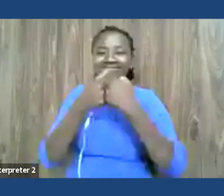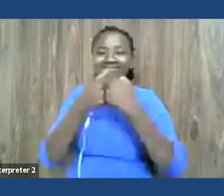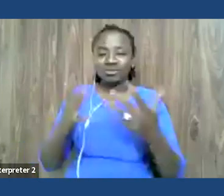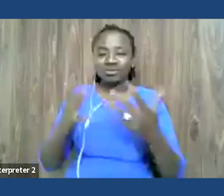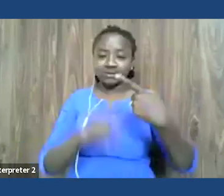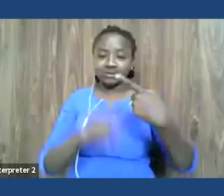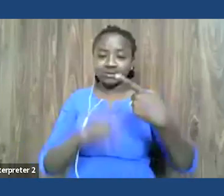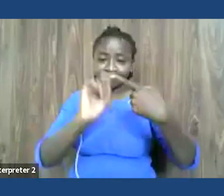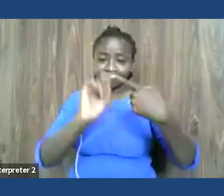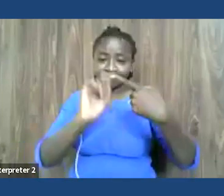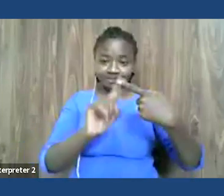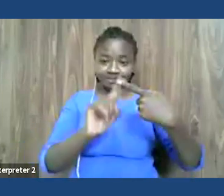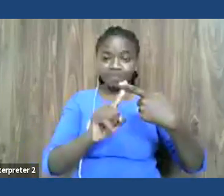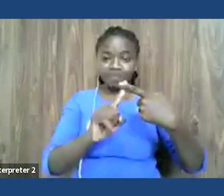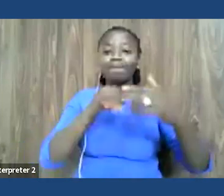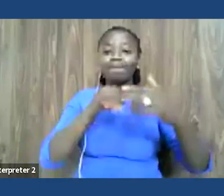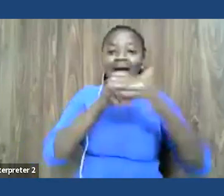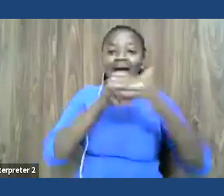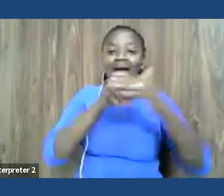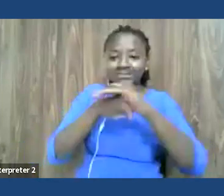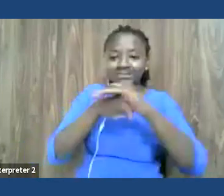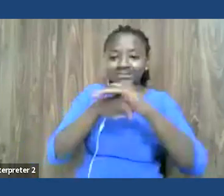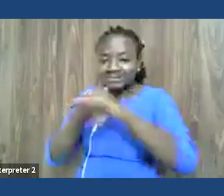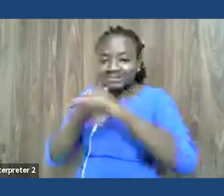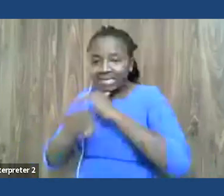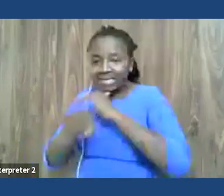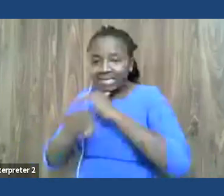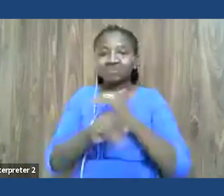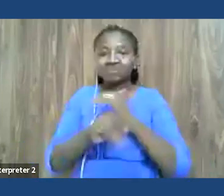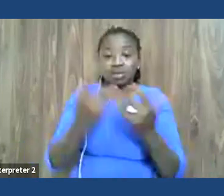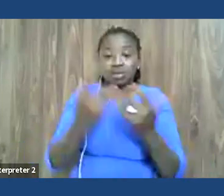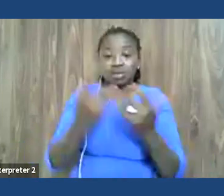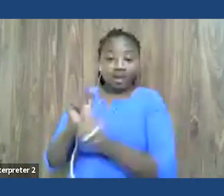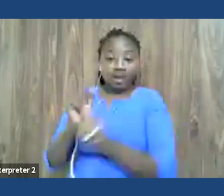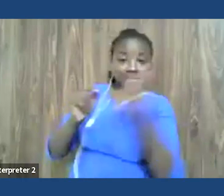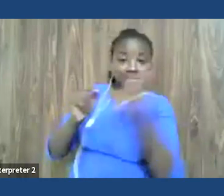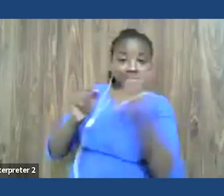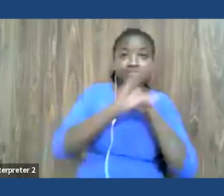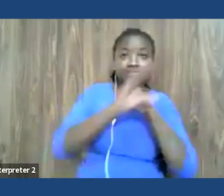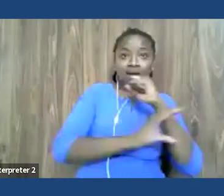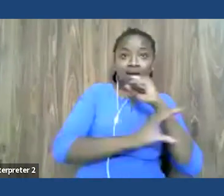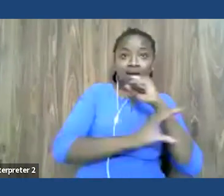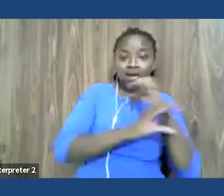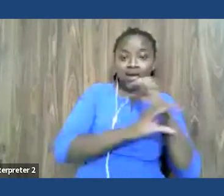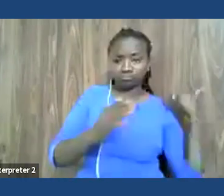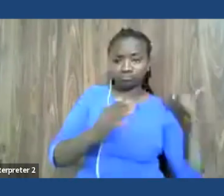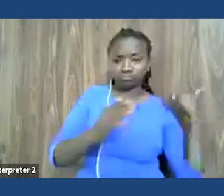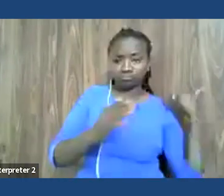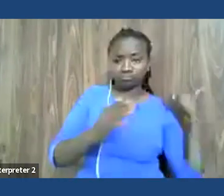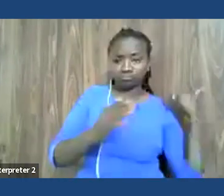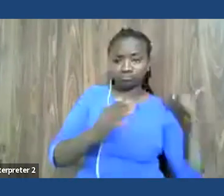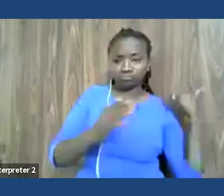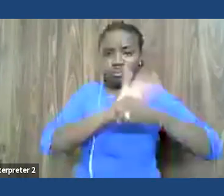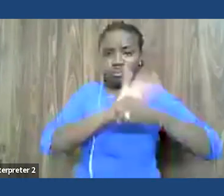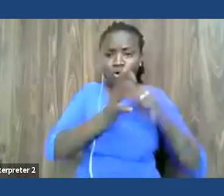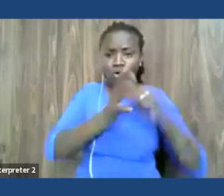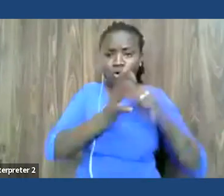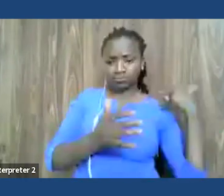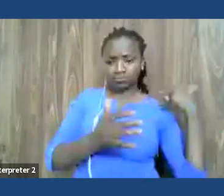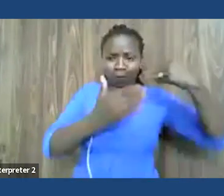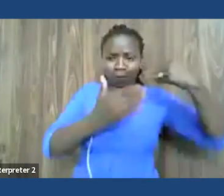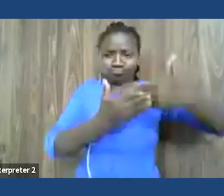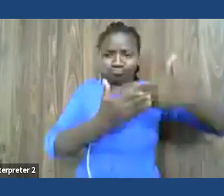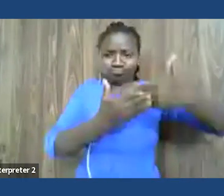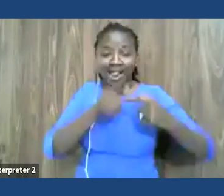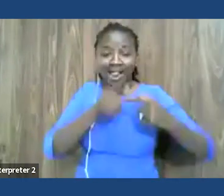The good news is that in developing nations since the pandemic, that barrier has been